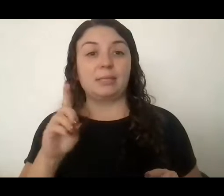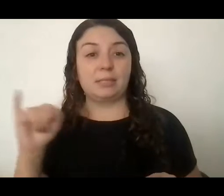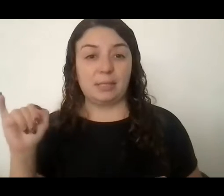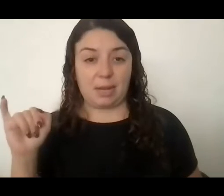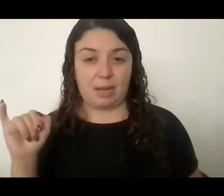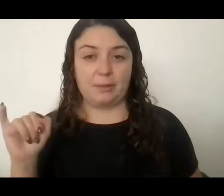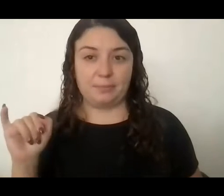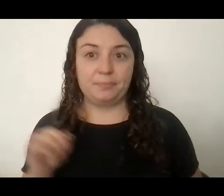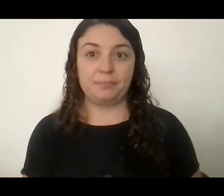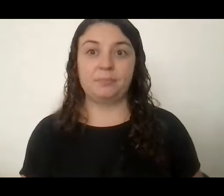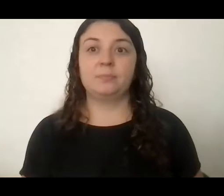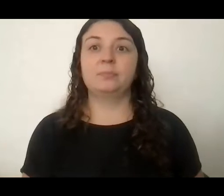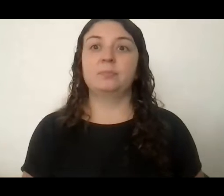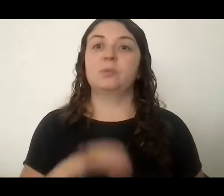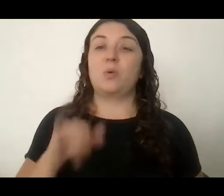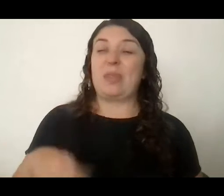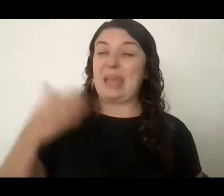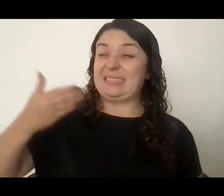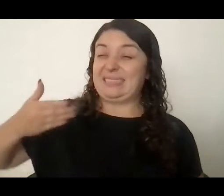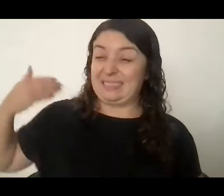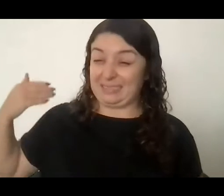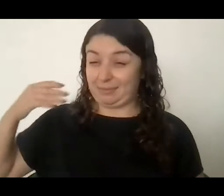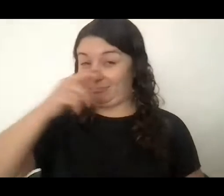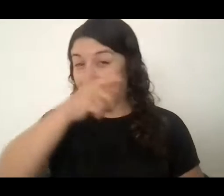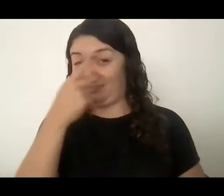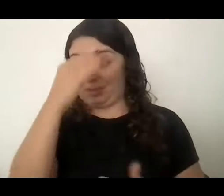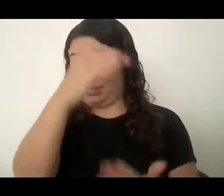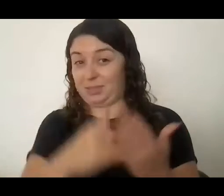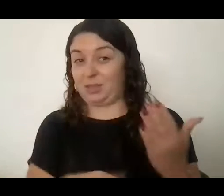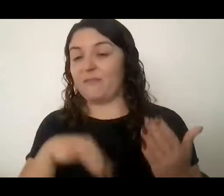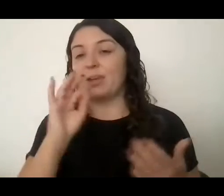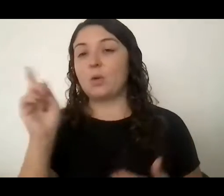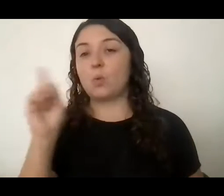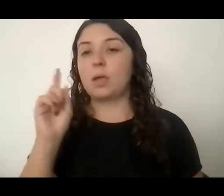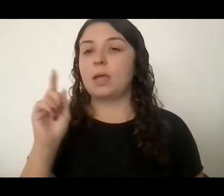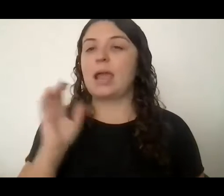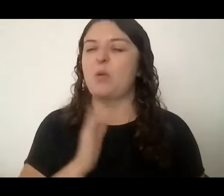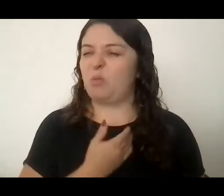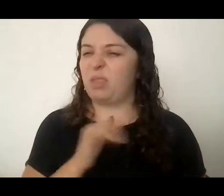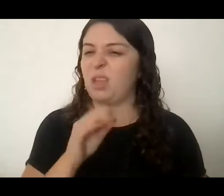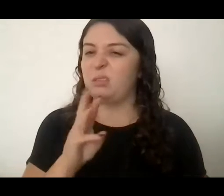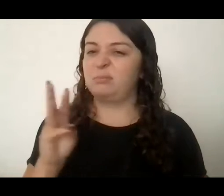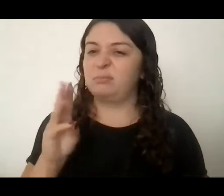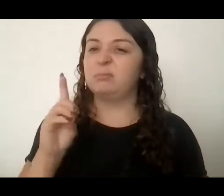For all of those past webinars, you can access them on the disability small business Hub's